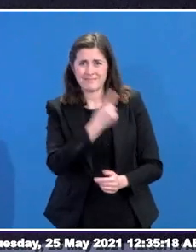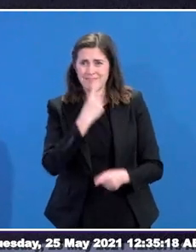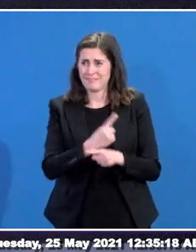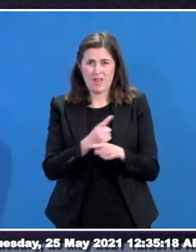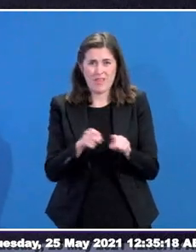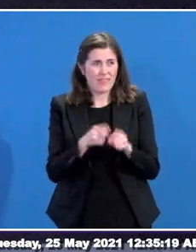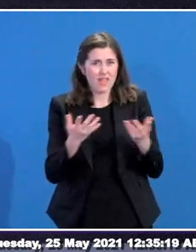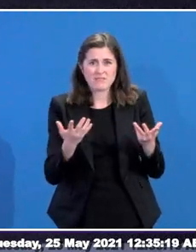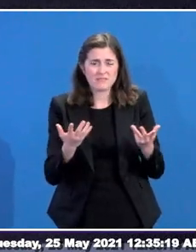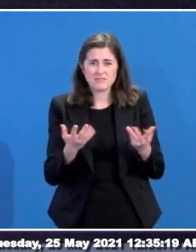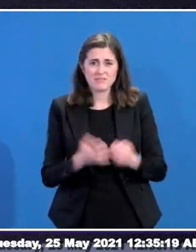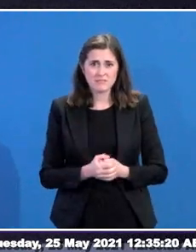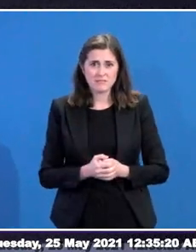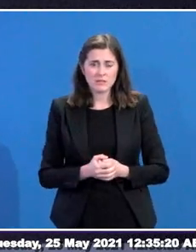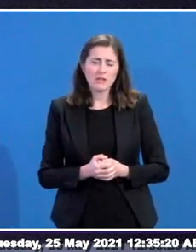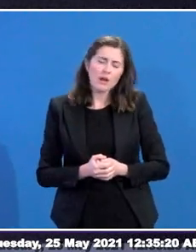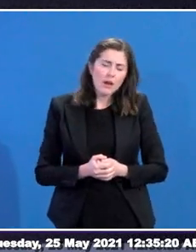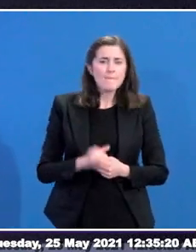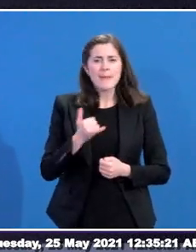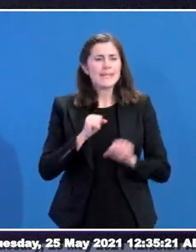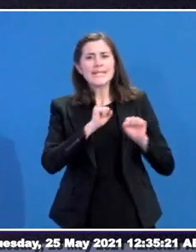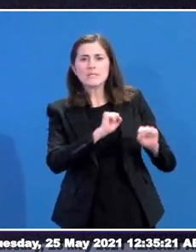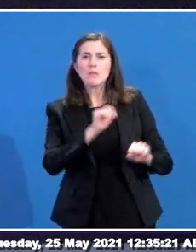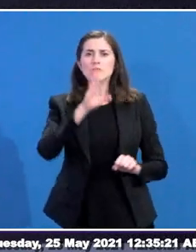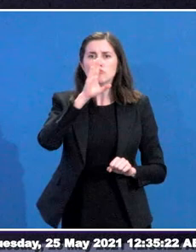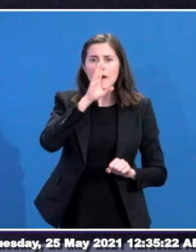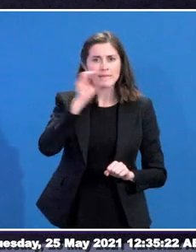They might have private, you know, opinions and express them privately.